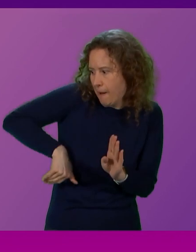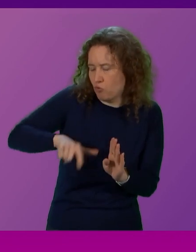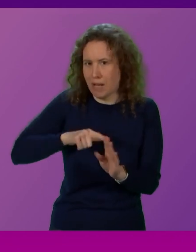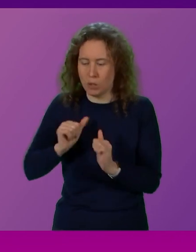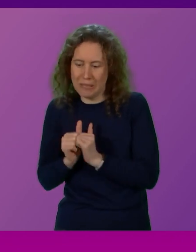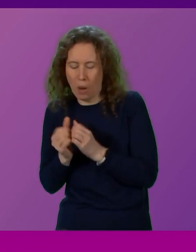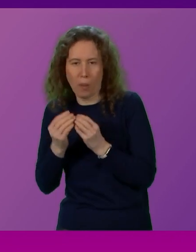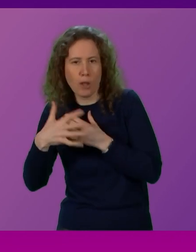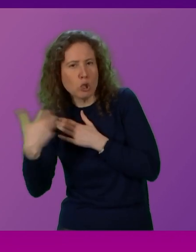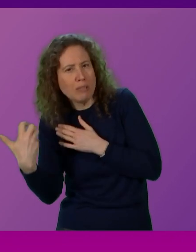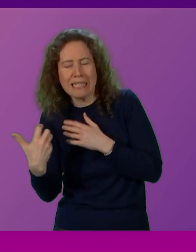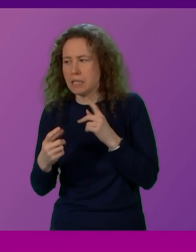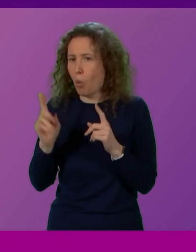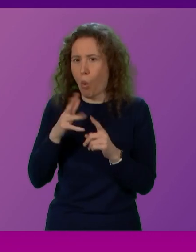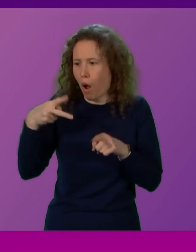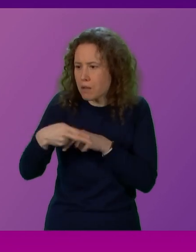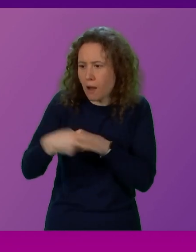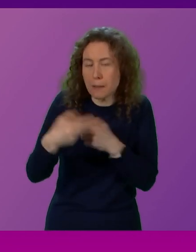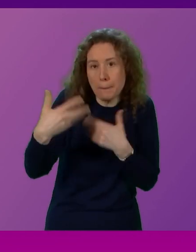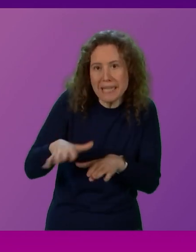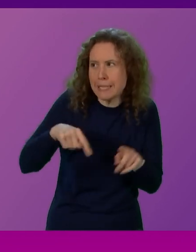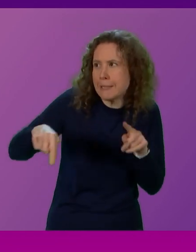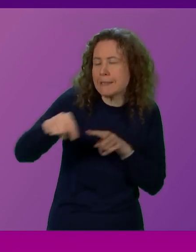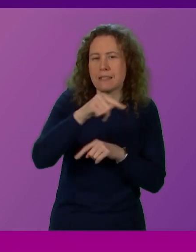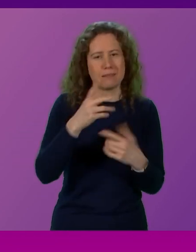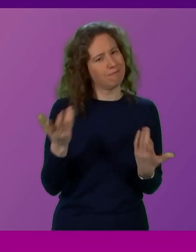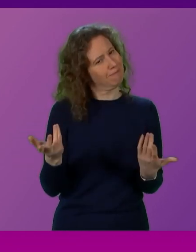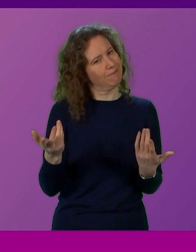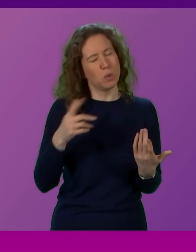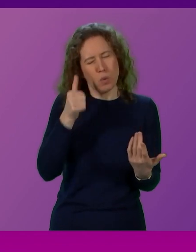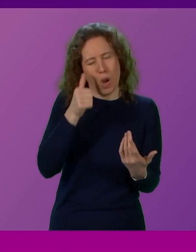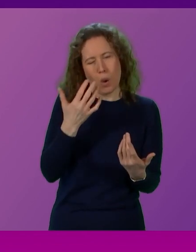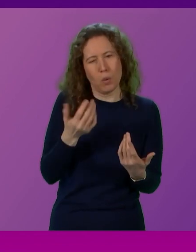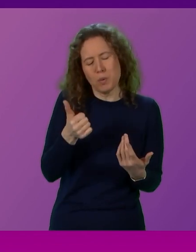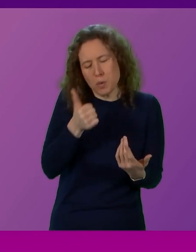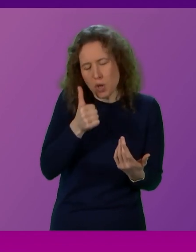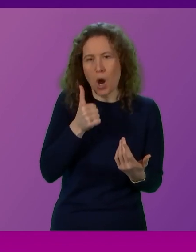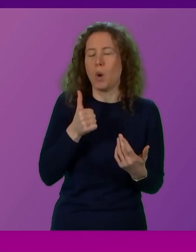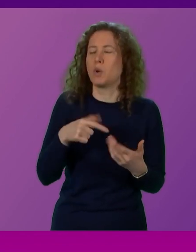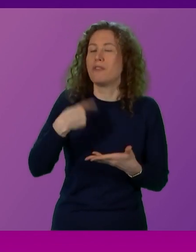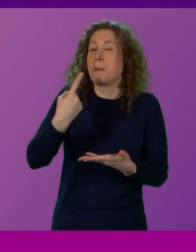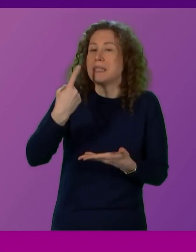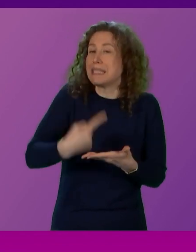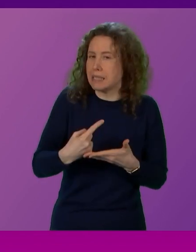We have had cuts right across the country, and she knows that she has taken the decisions that have slashed council budgets.